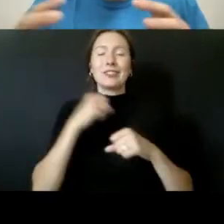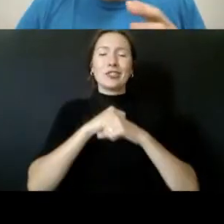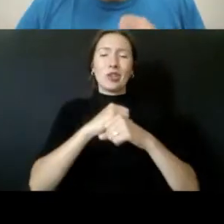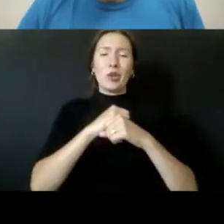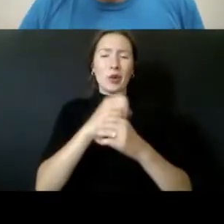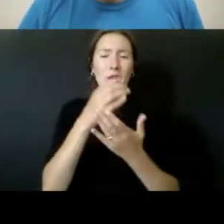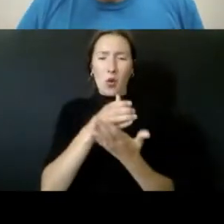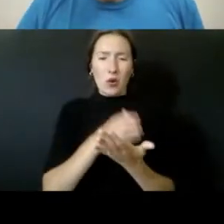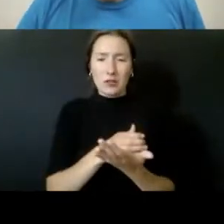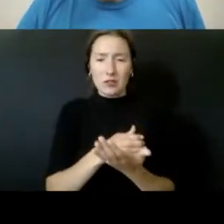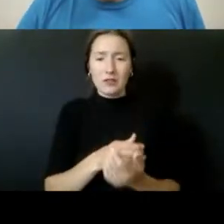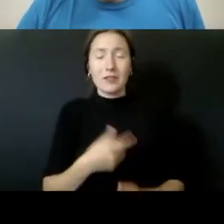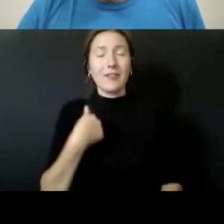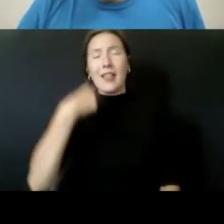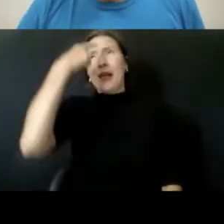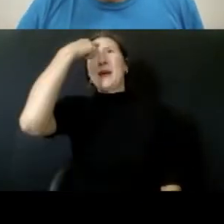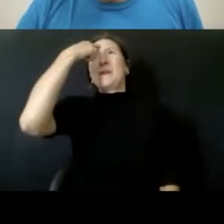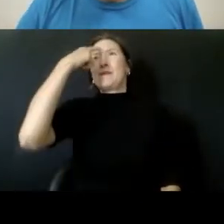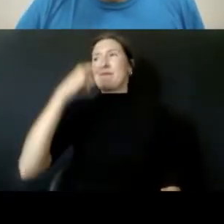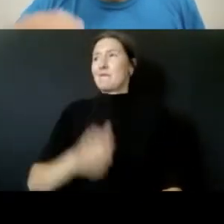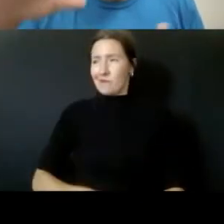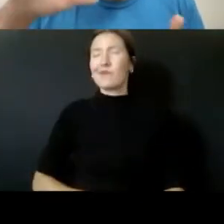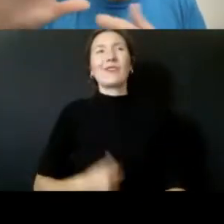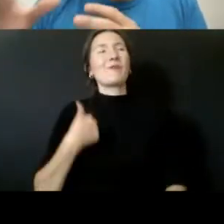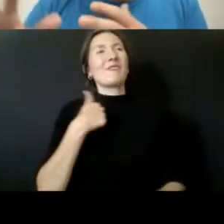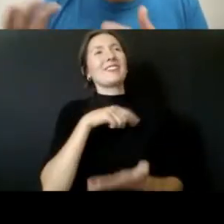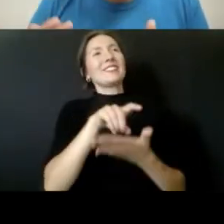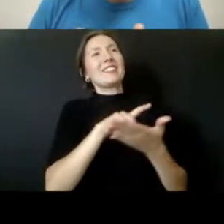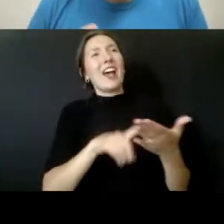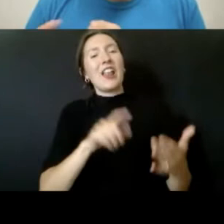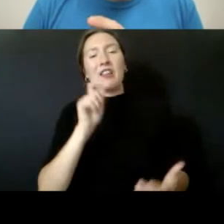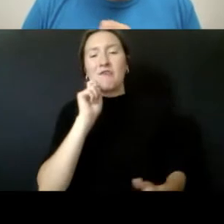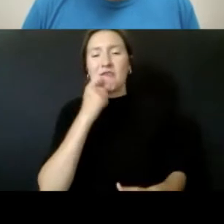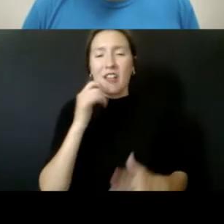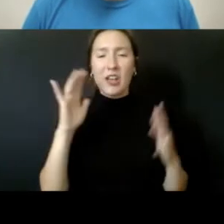like that theme so it's very it was a very gray scale very dark gray on gray and things like that